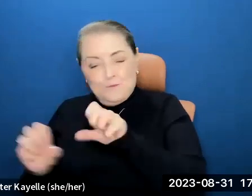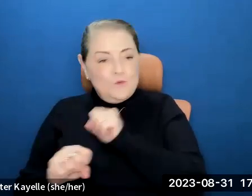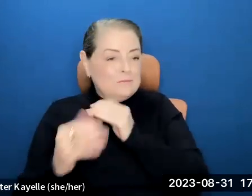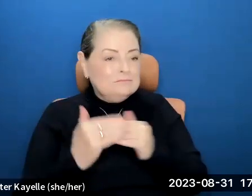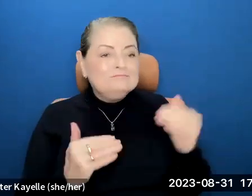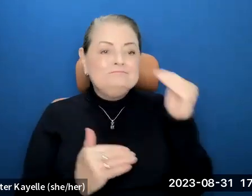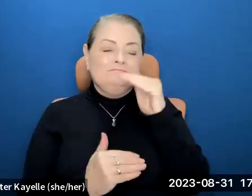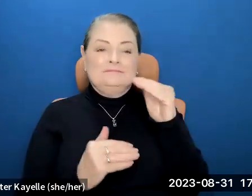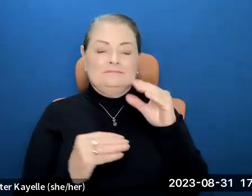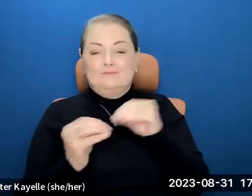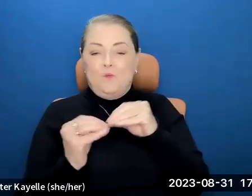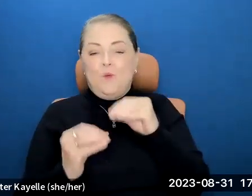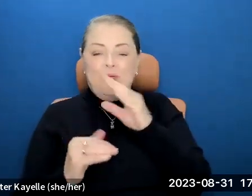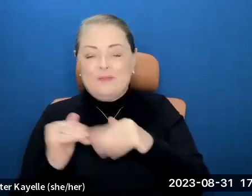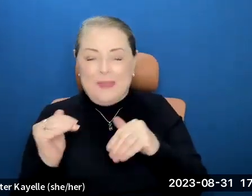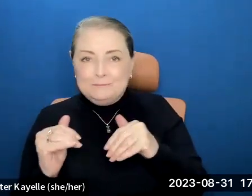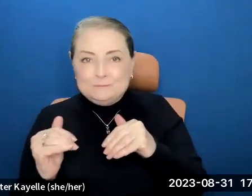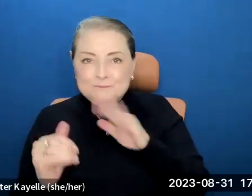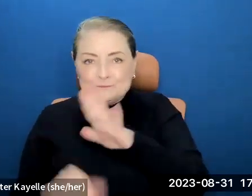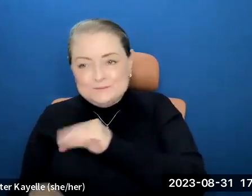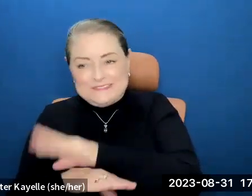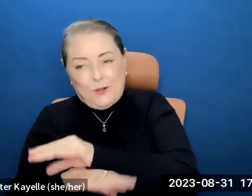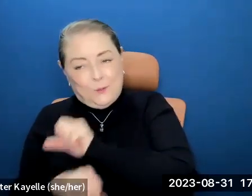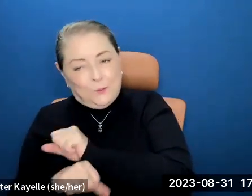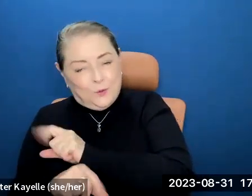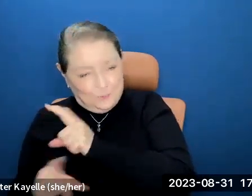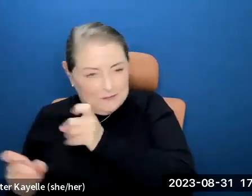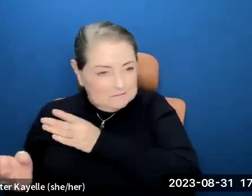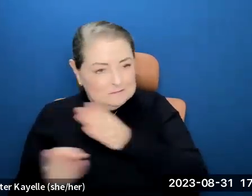what you do in your you know counseling work to be able to get the sudp credential